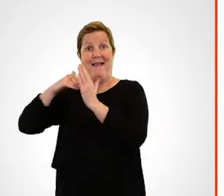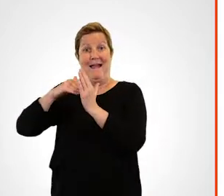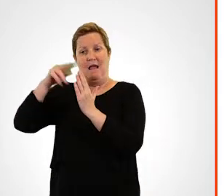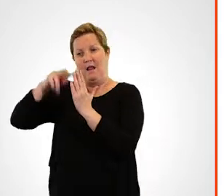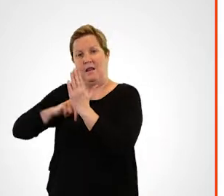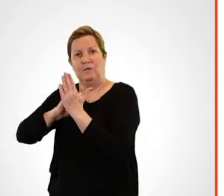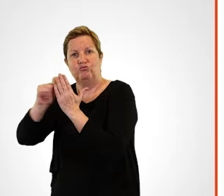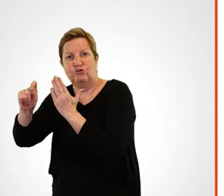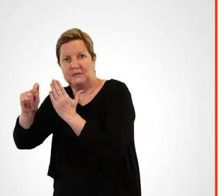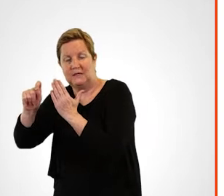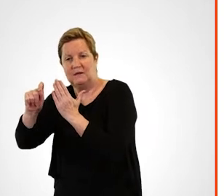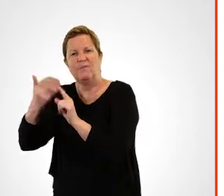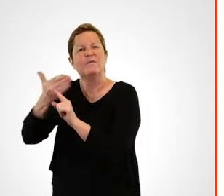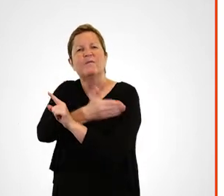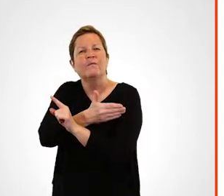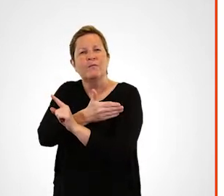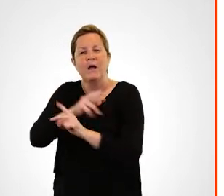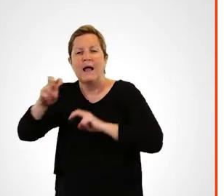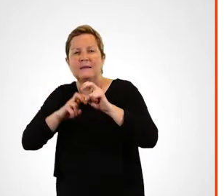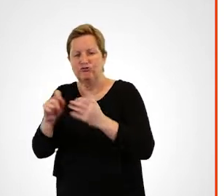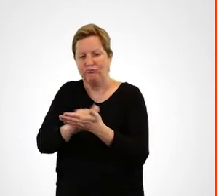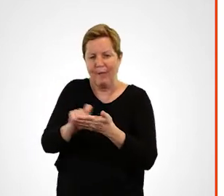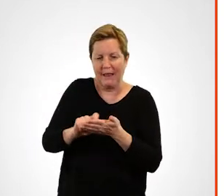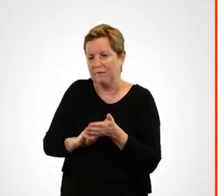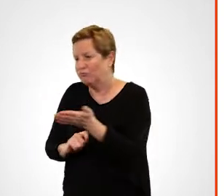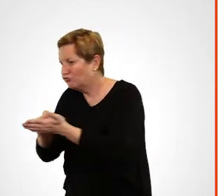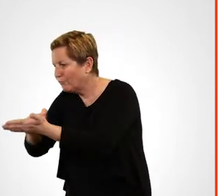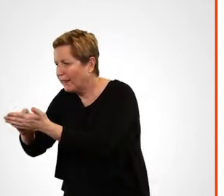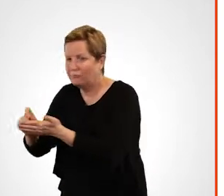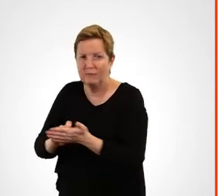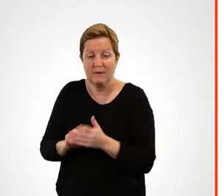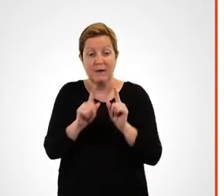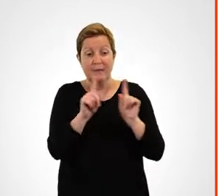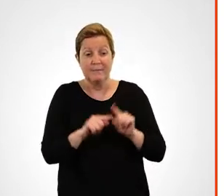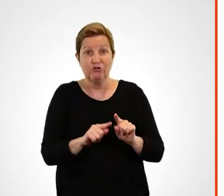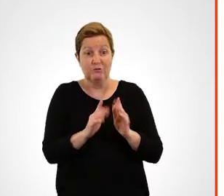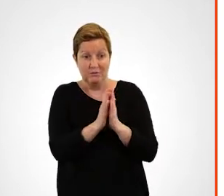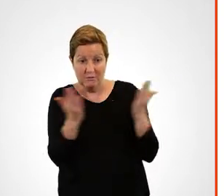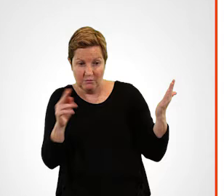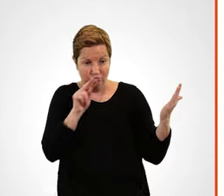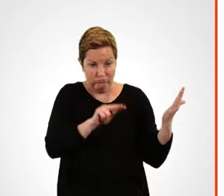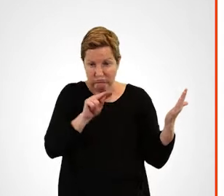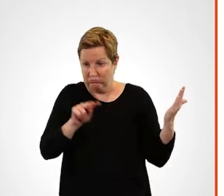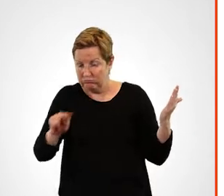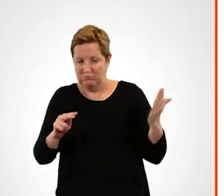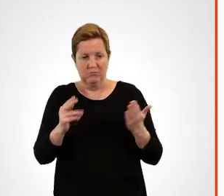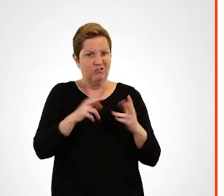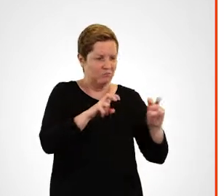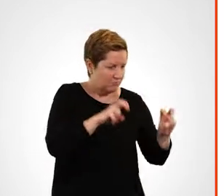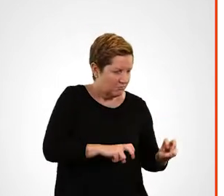lots of scribbling, lots of scribbling back, lots of looking at pictures, lots of shared reading,